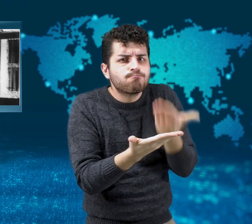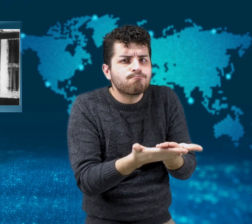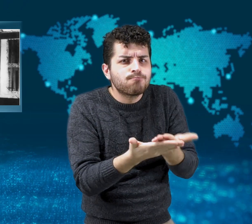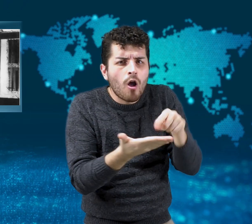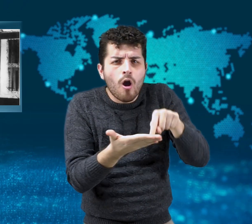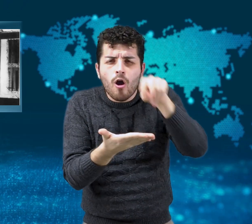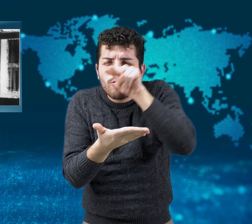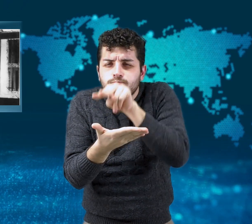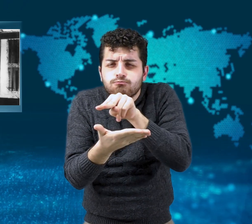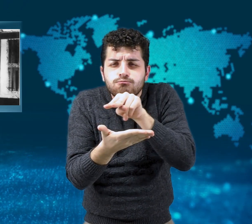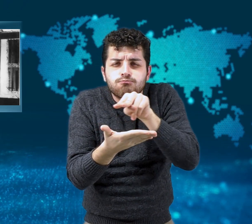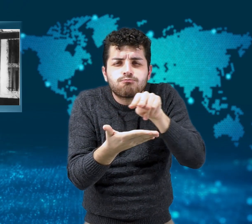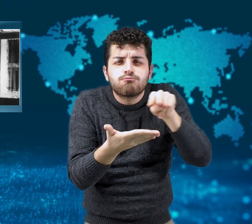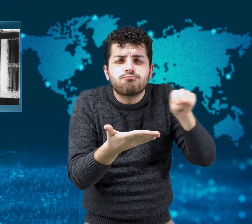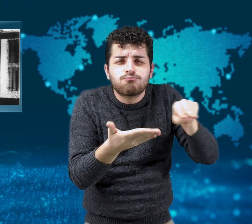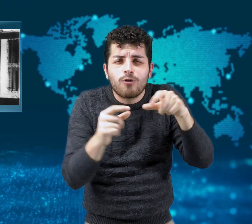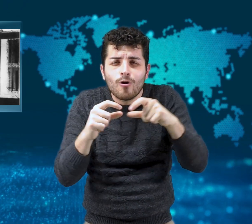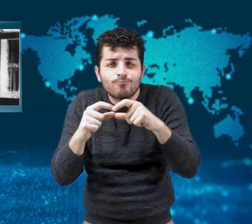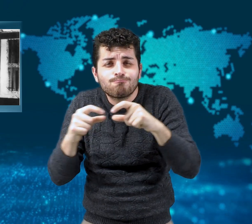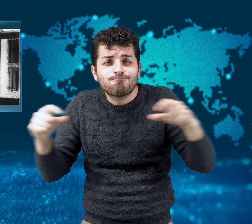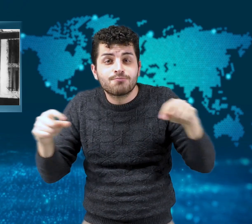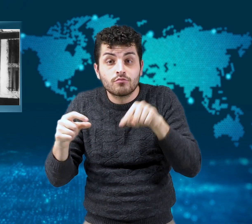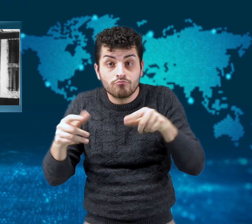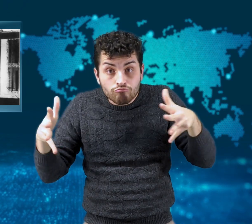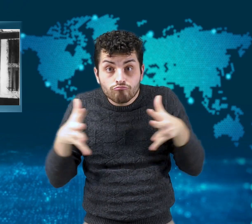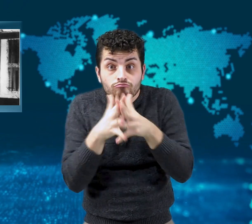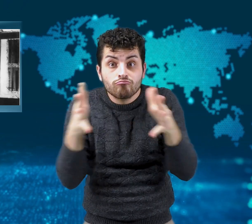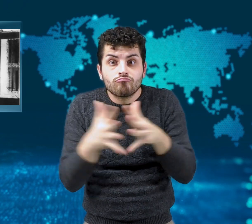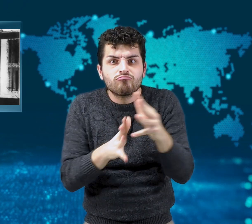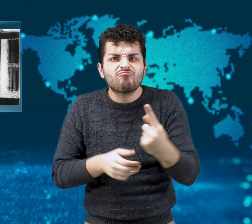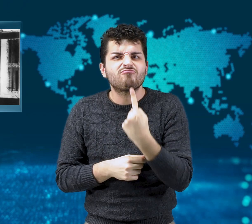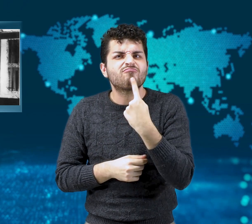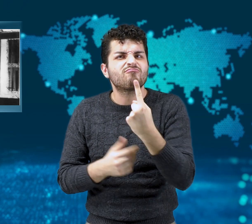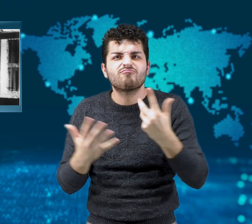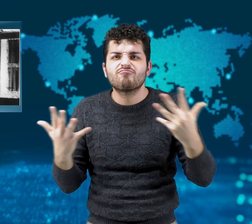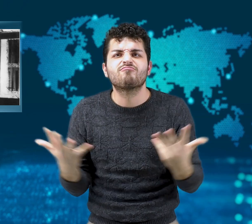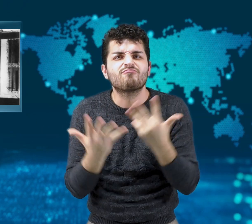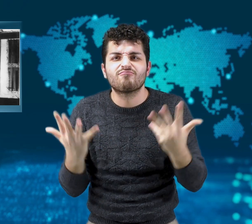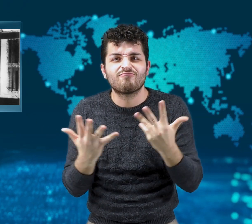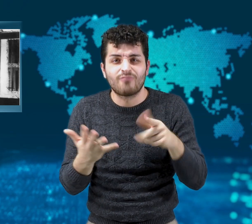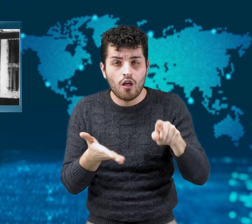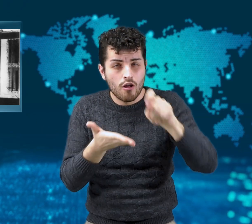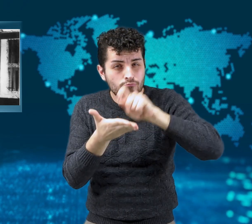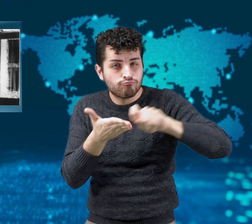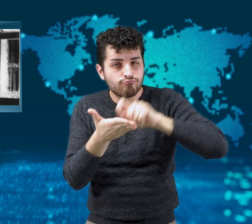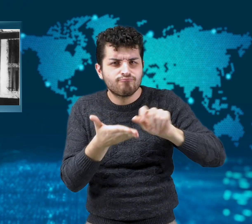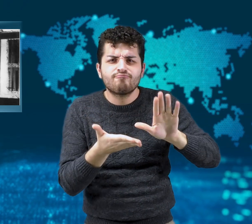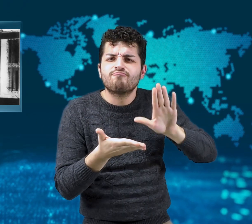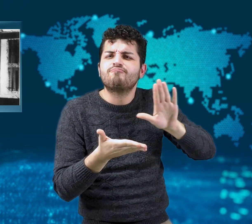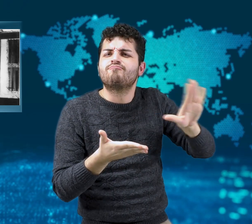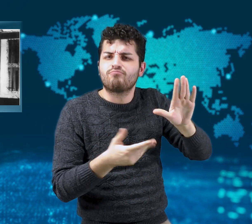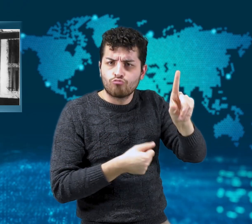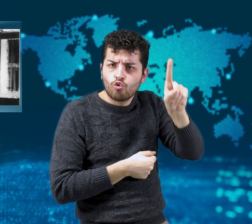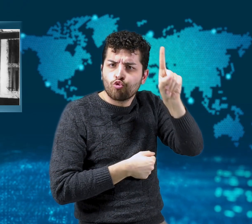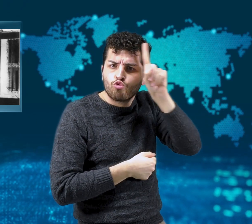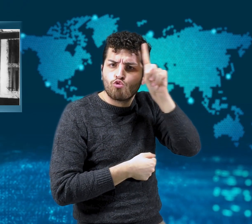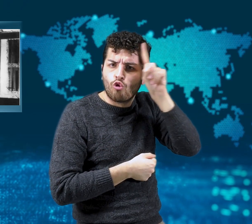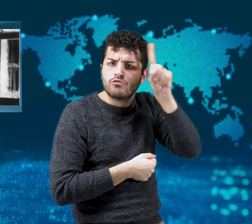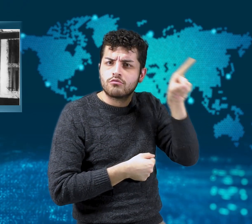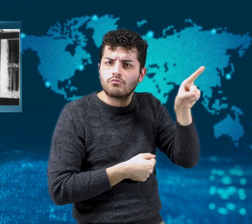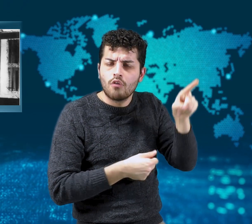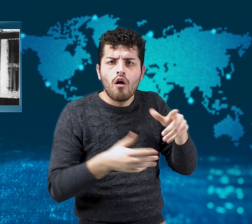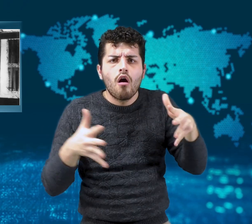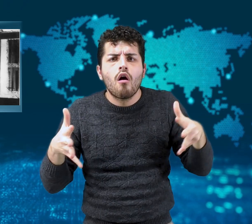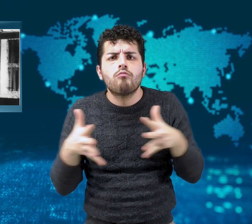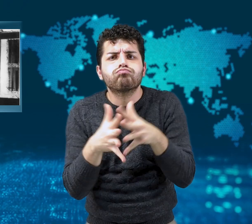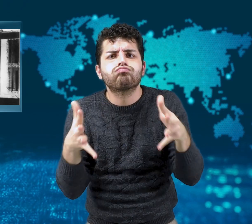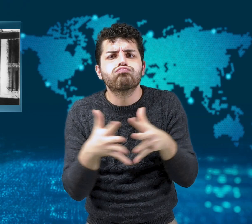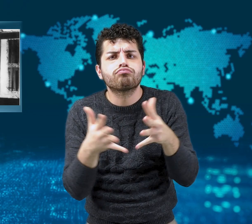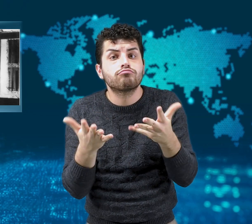The message, written in German, gave details about military exercises